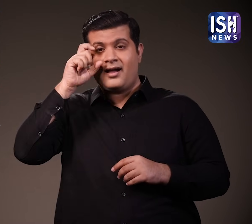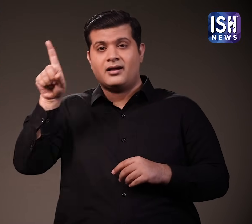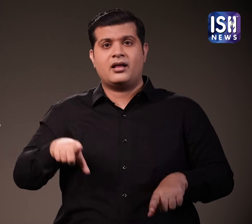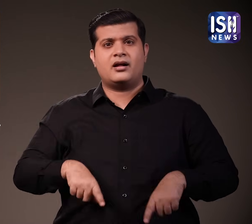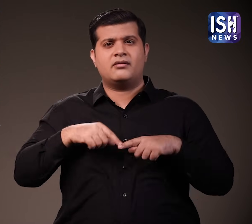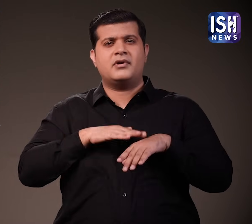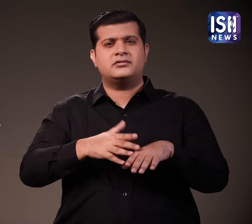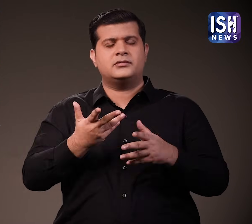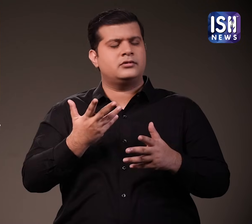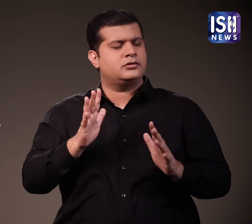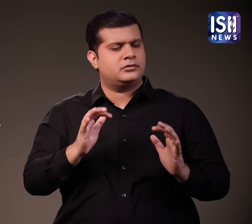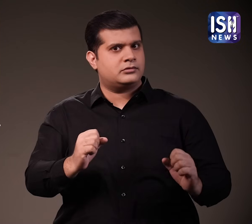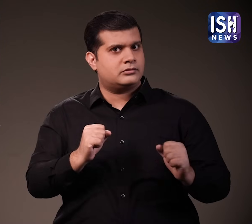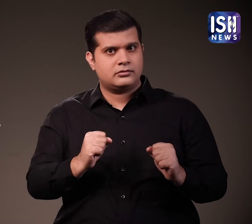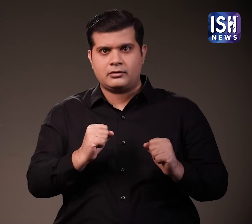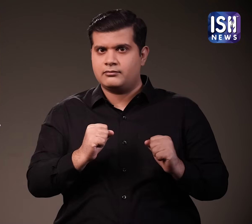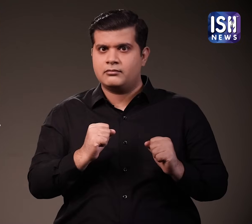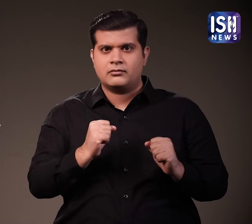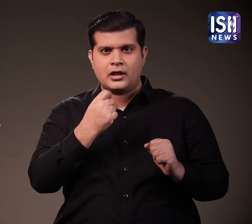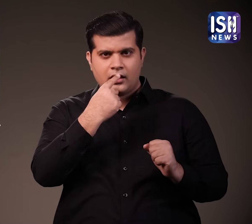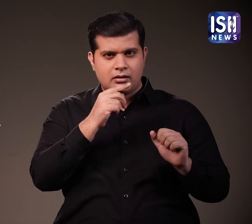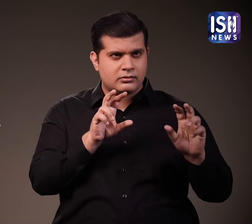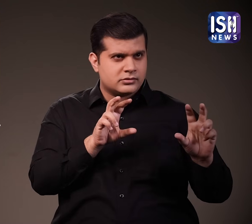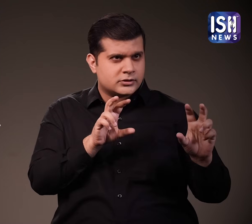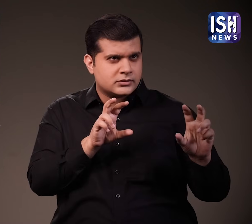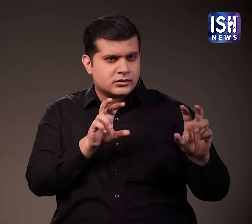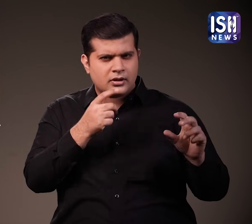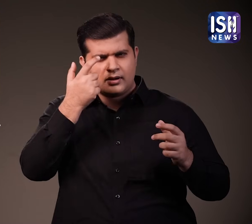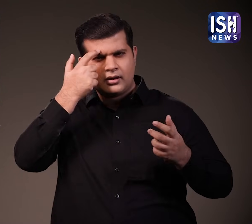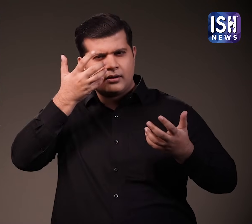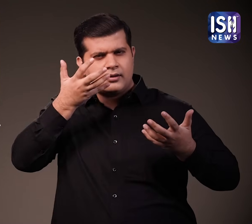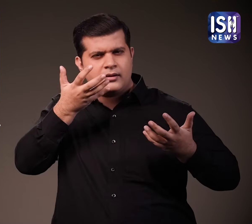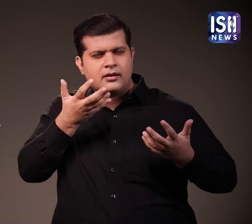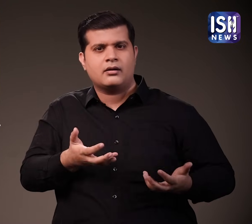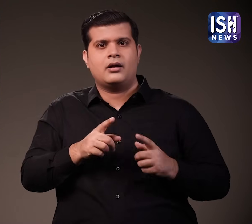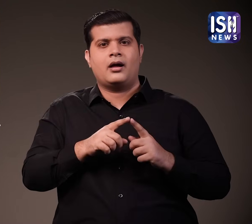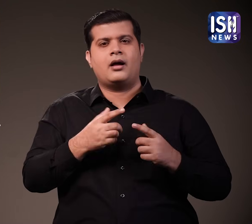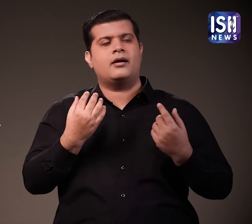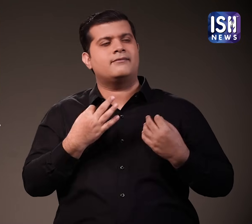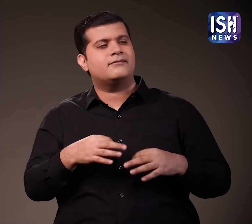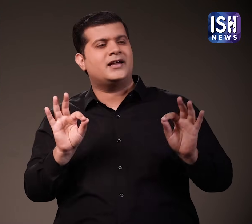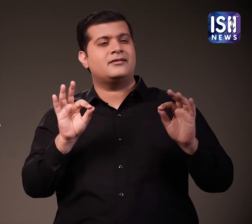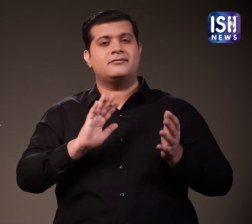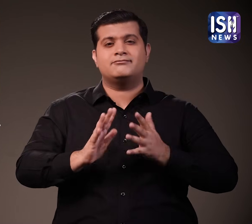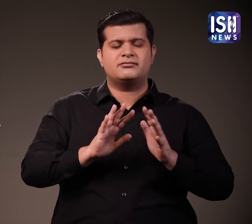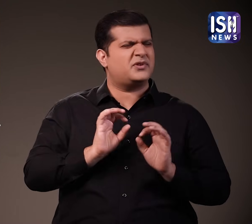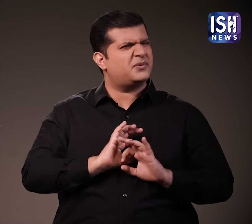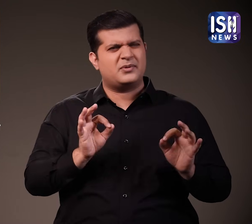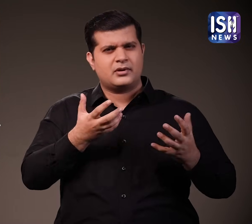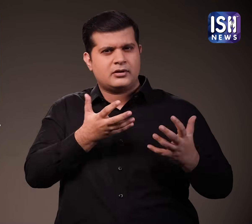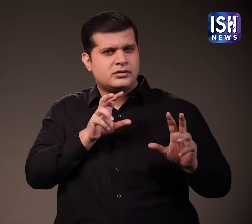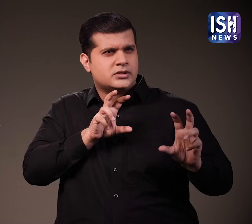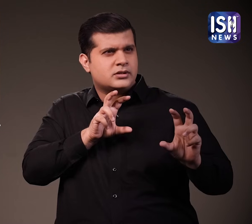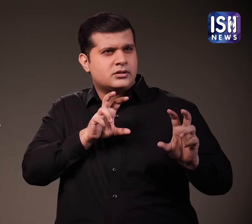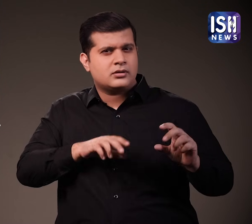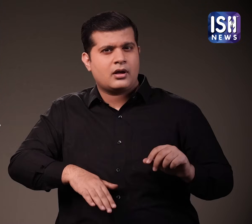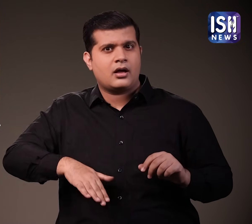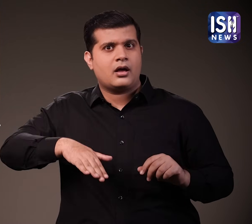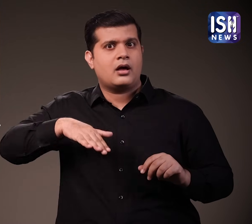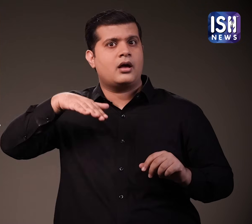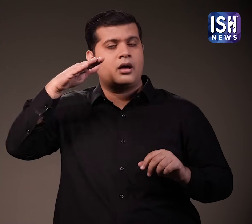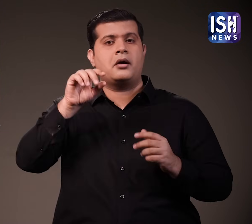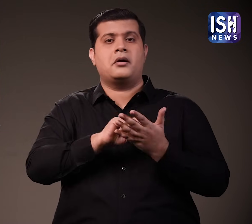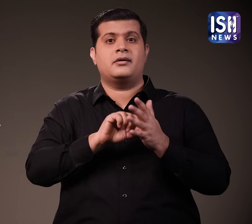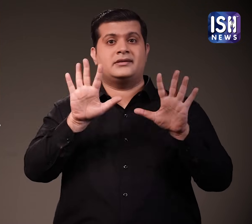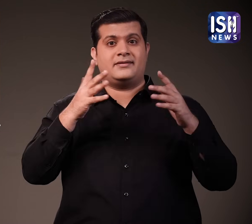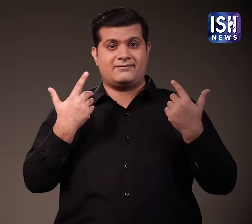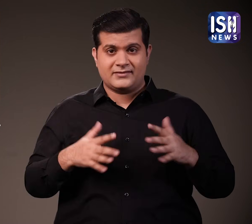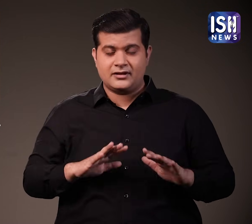He struggled with lip-reading up to Class X.